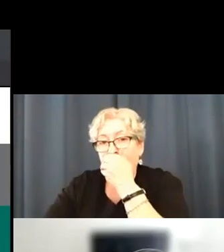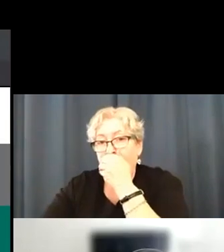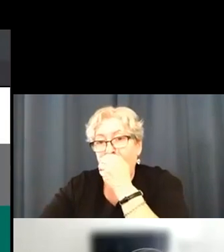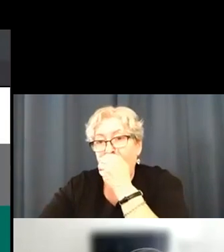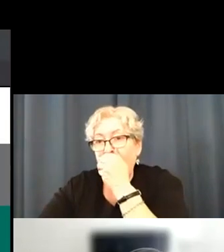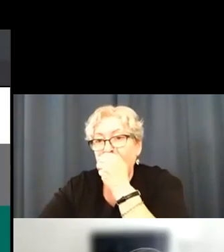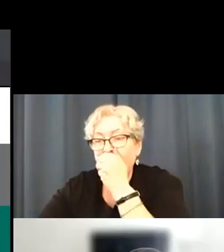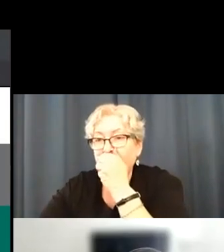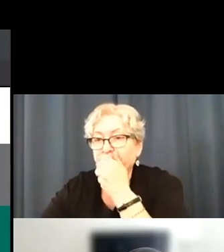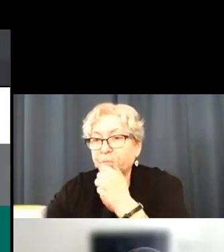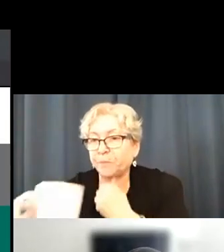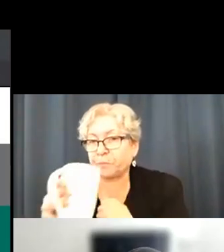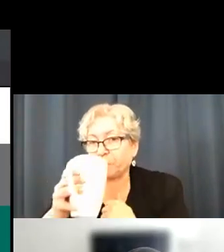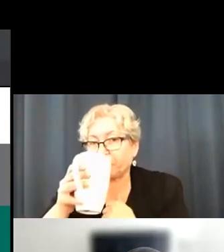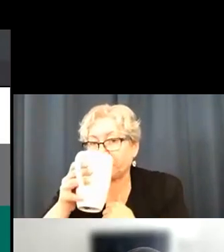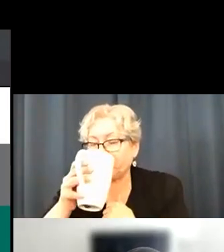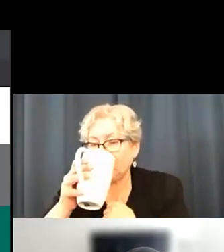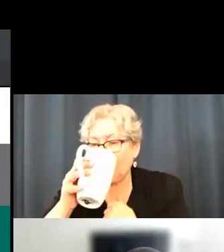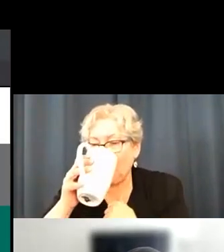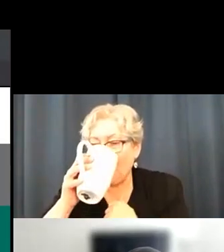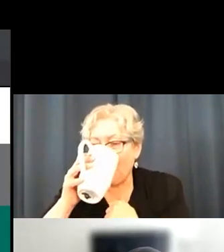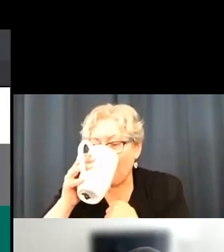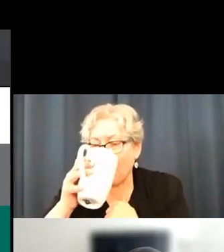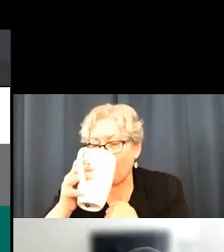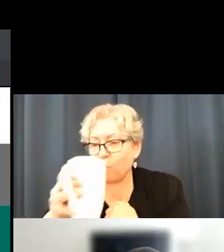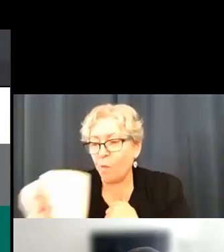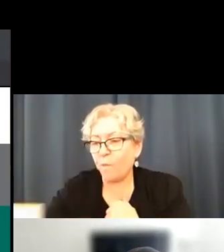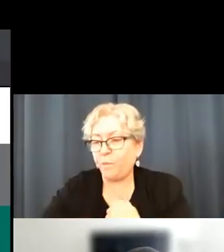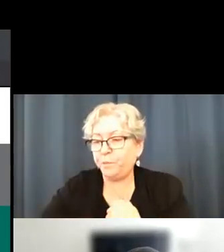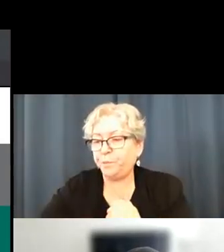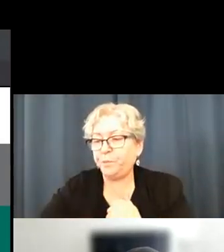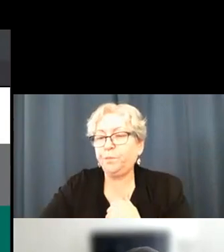Thank you all so very, very much. And so, at this point,